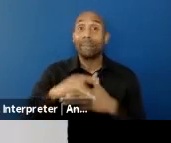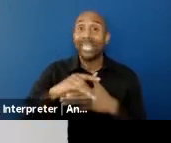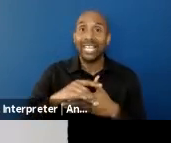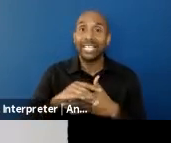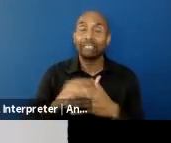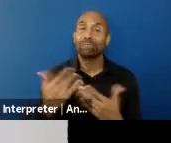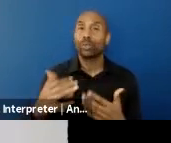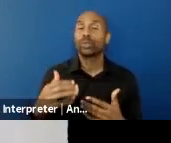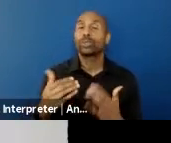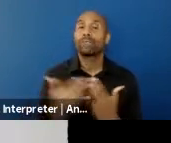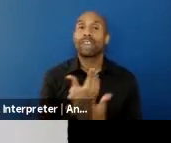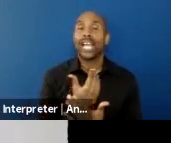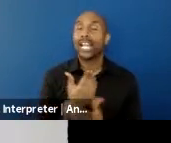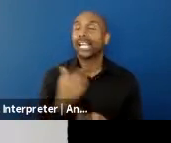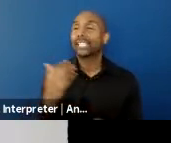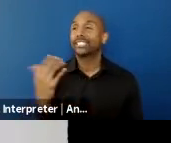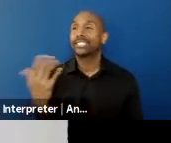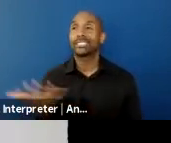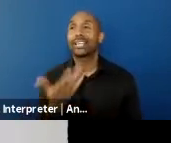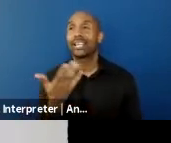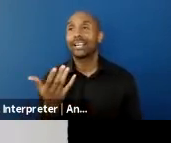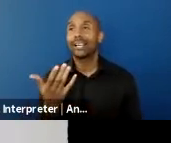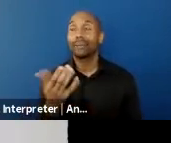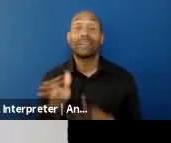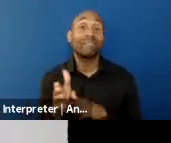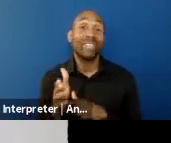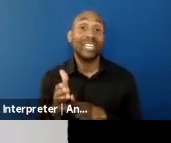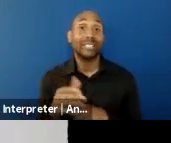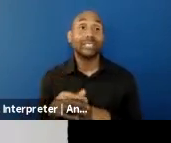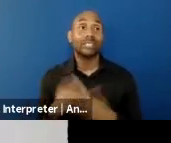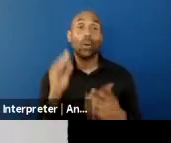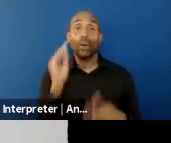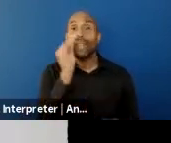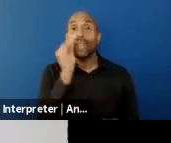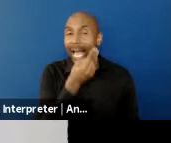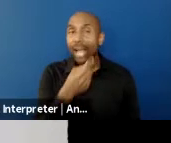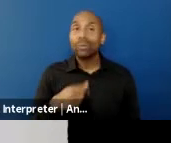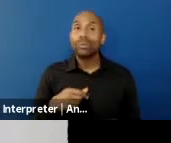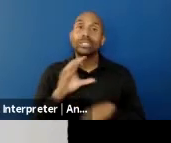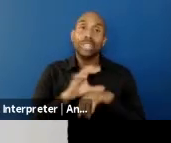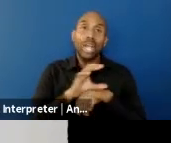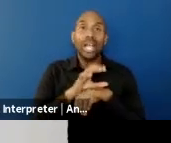Specialty stands for chocolates and candies.